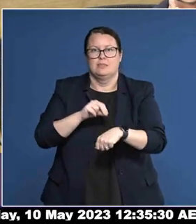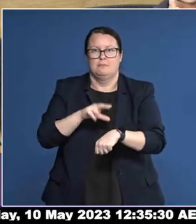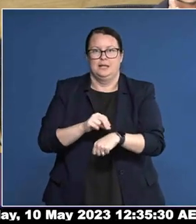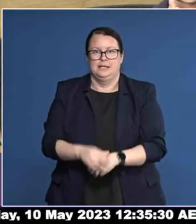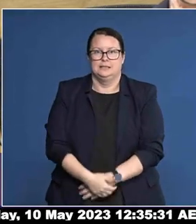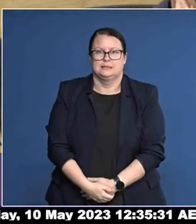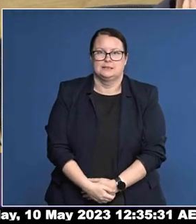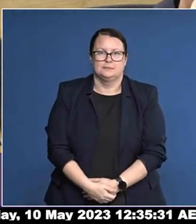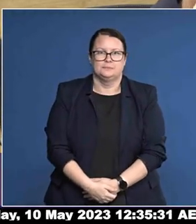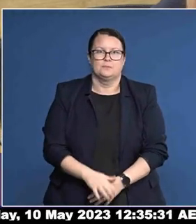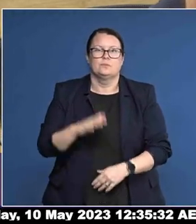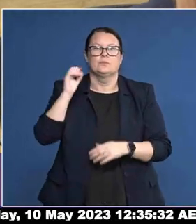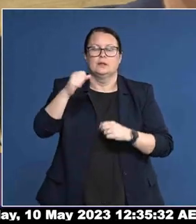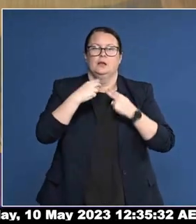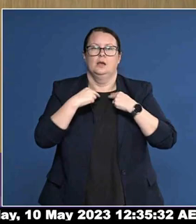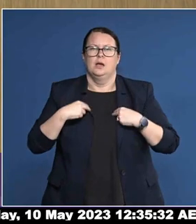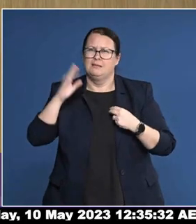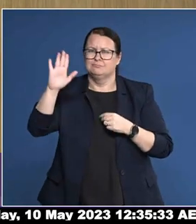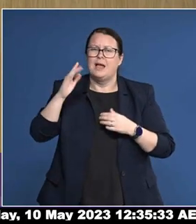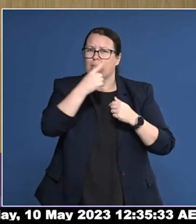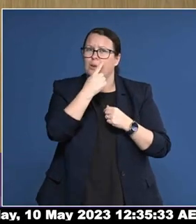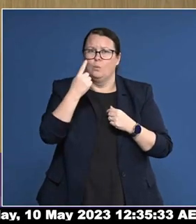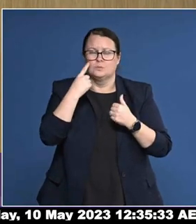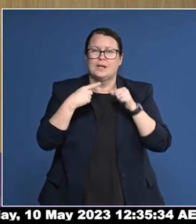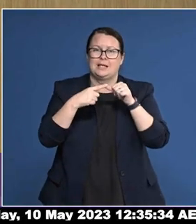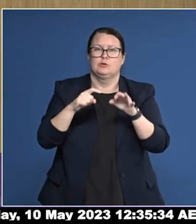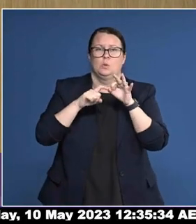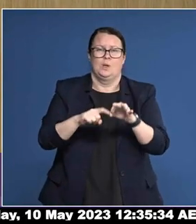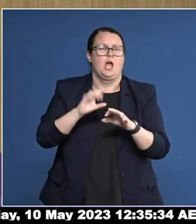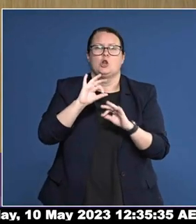MS McMILLAN: With respect, the witness was answering the question. It's not fair to cut him off when he was being responsive.